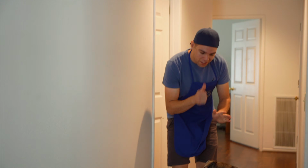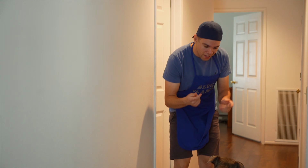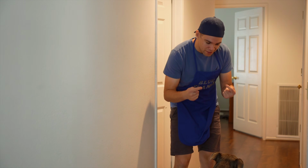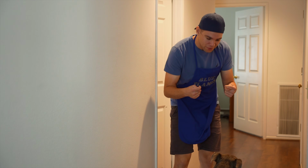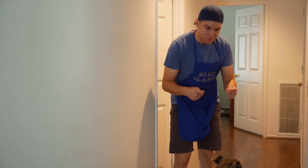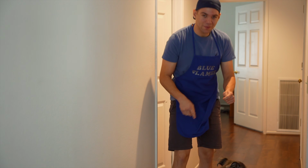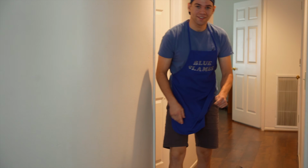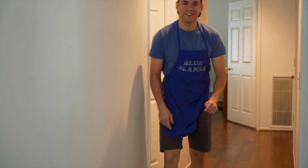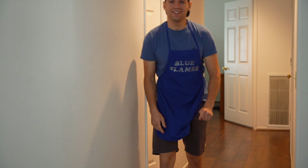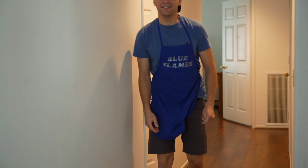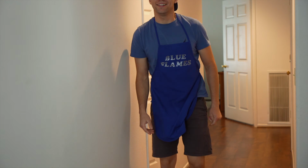R: It's not a toy